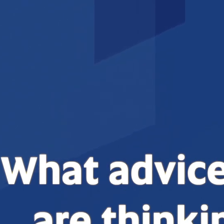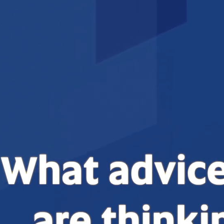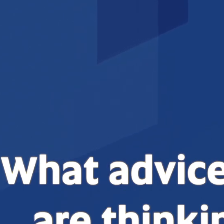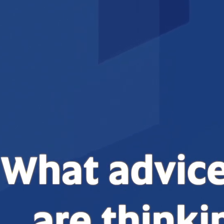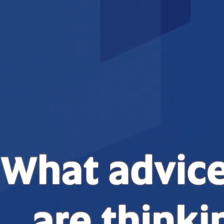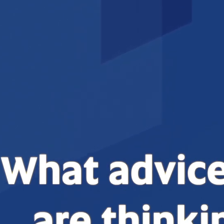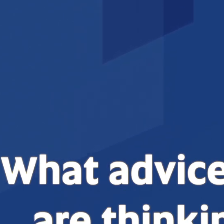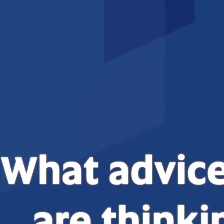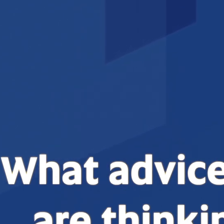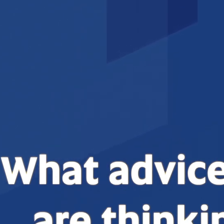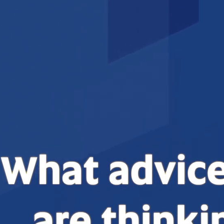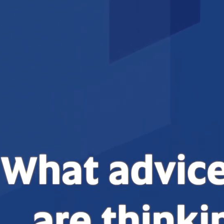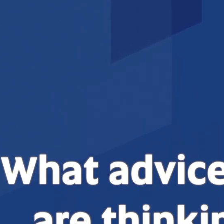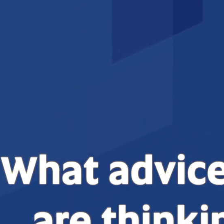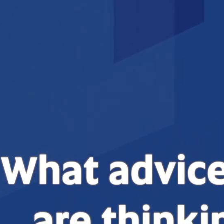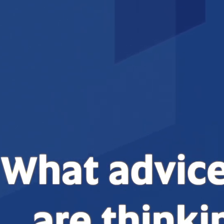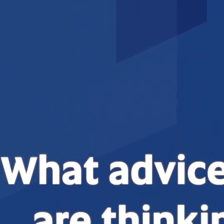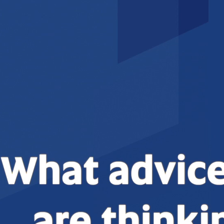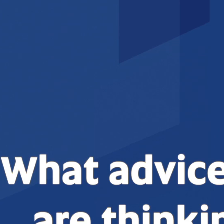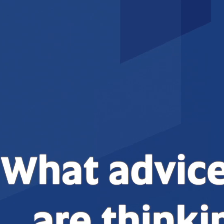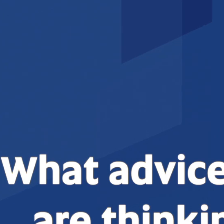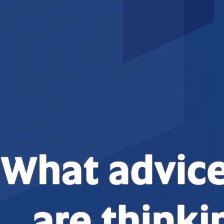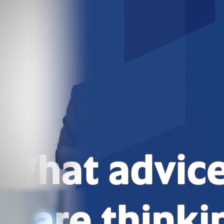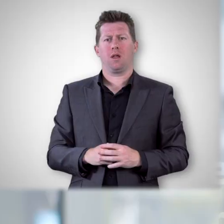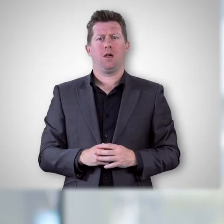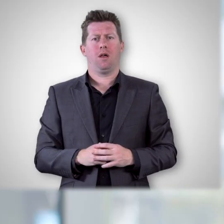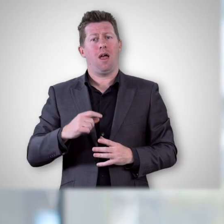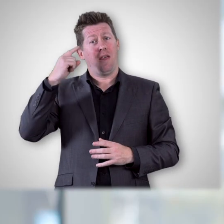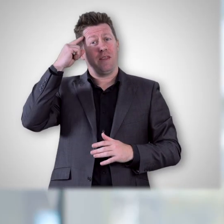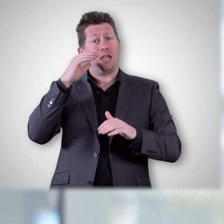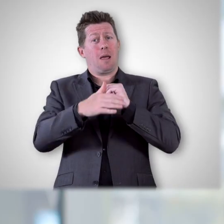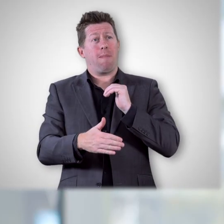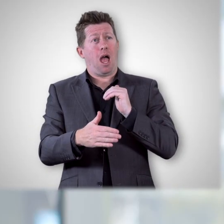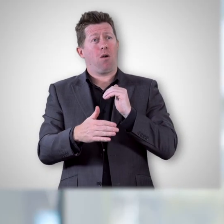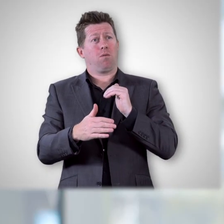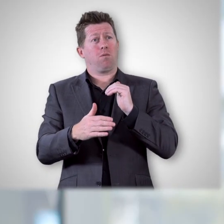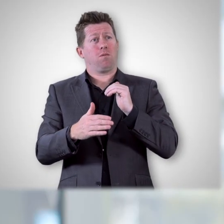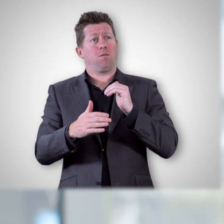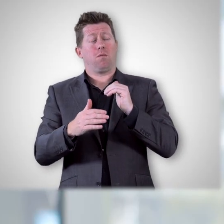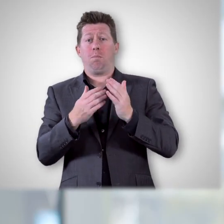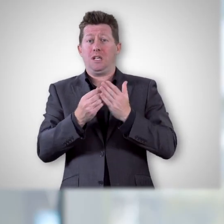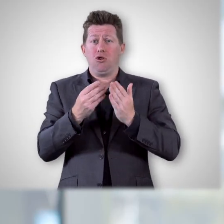redesigning their course using a UDL approach? In thinking about redeveloping existing materials